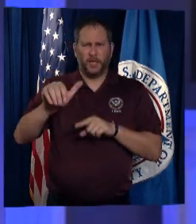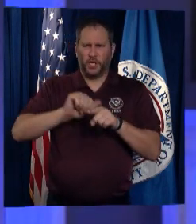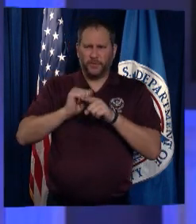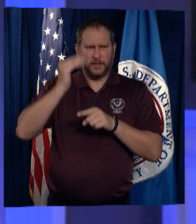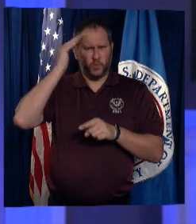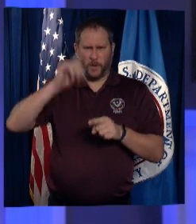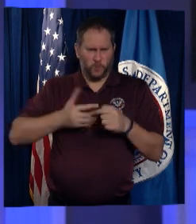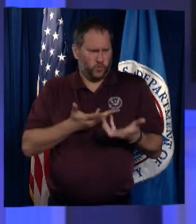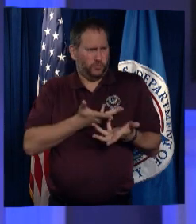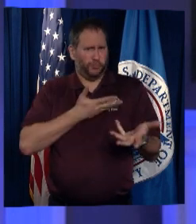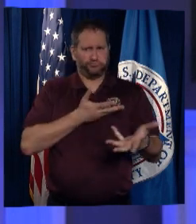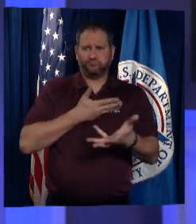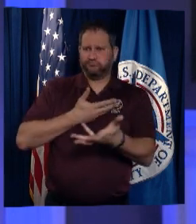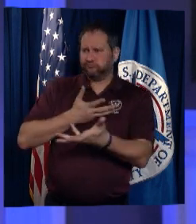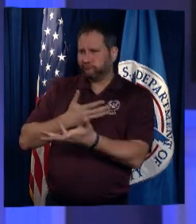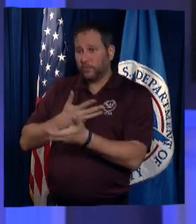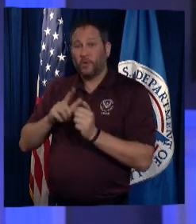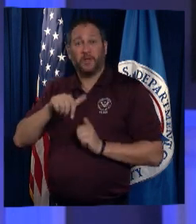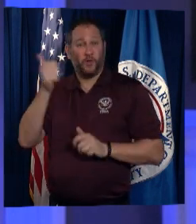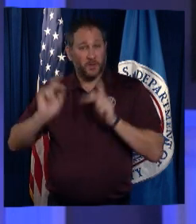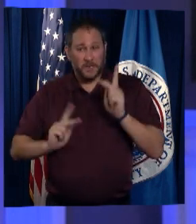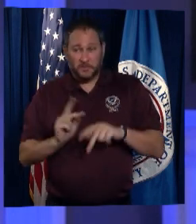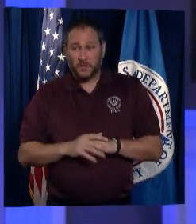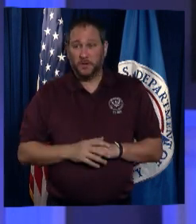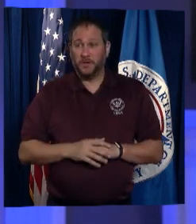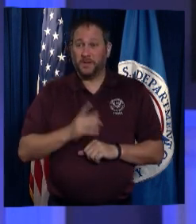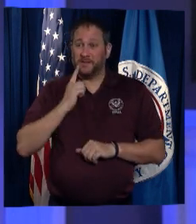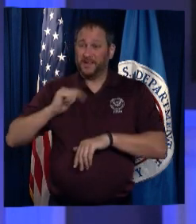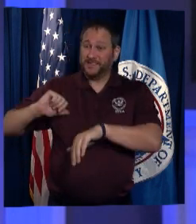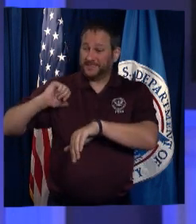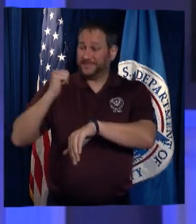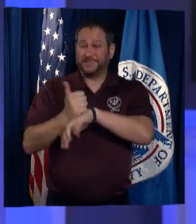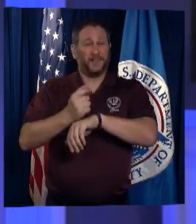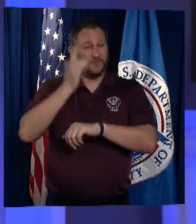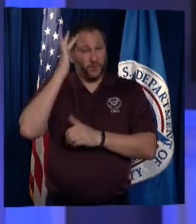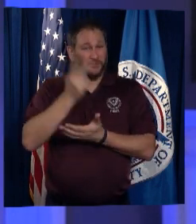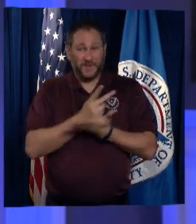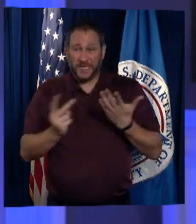philosophy, it almost requires emergency managers to interact with others as